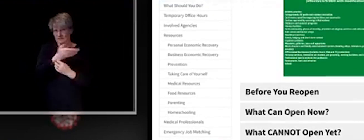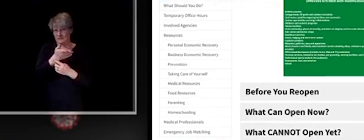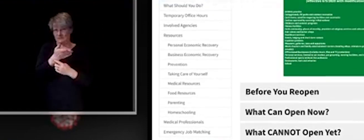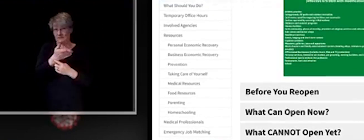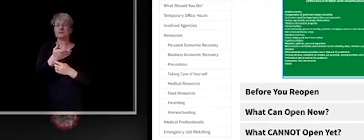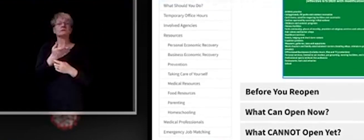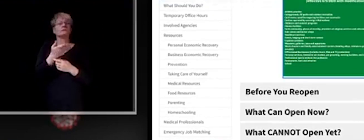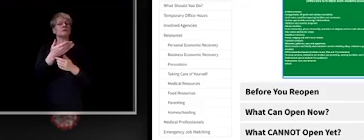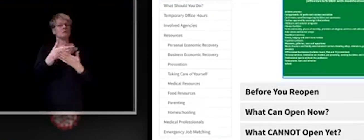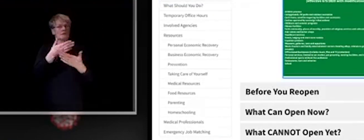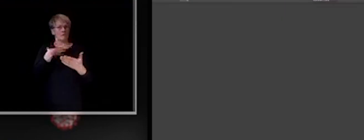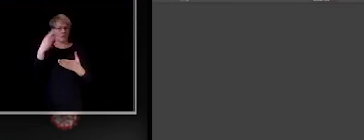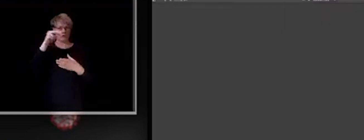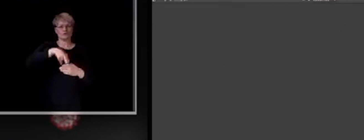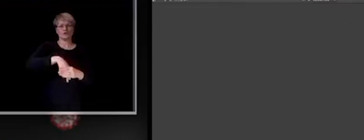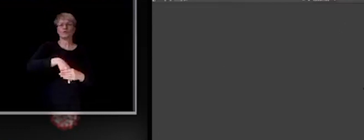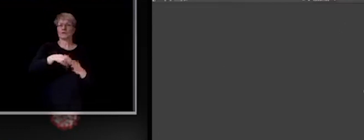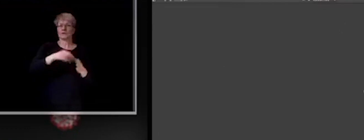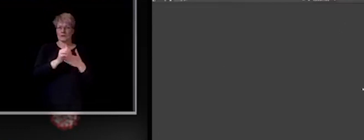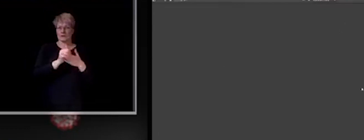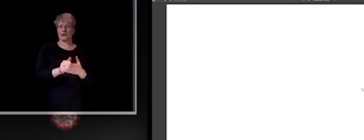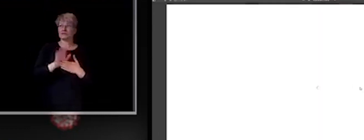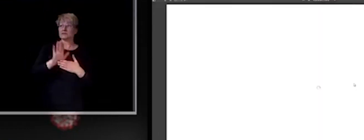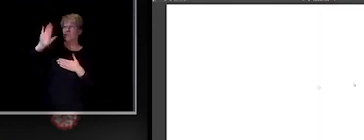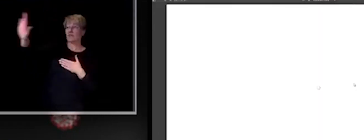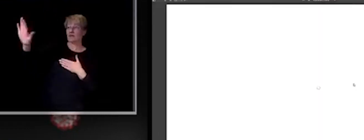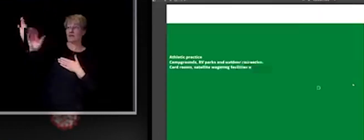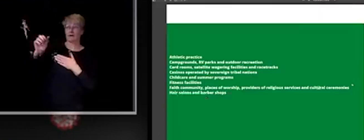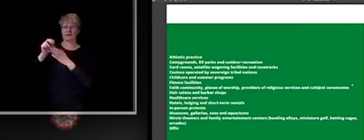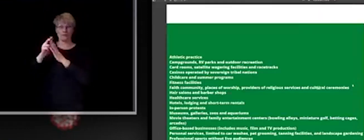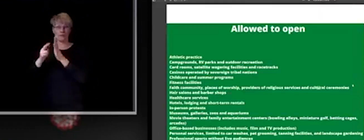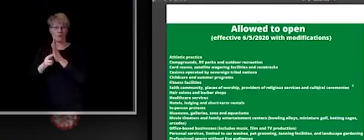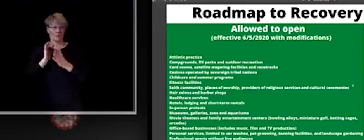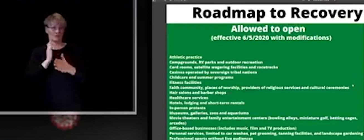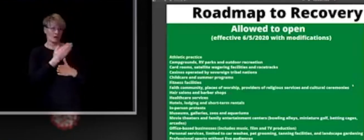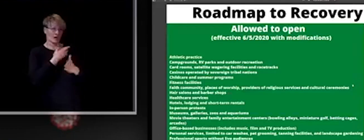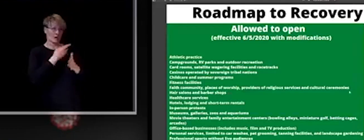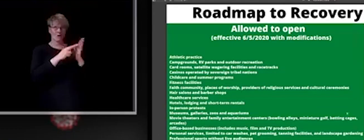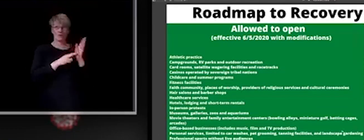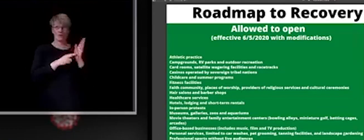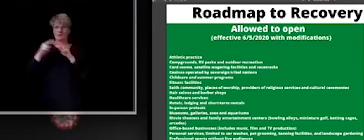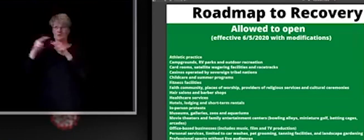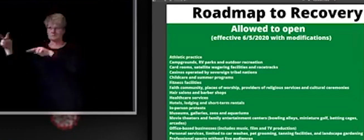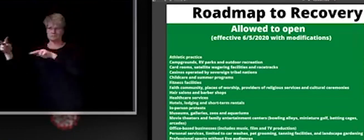pleased that those align with our surveillance measures that we have been working on and